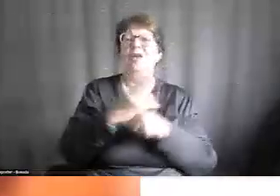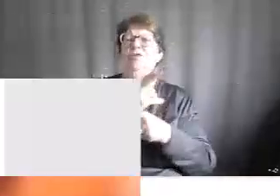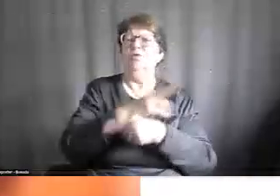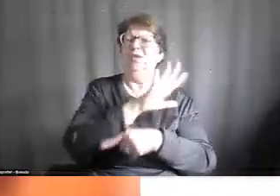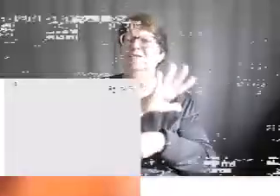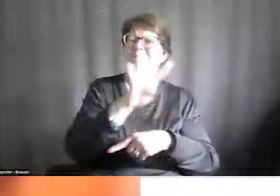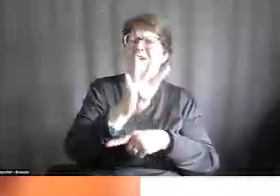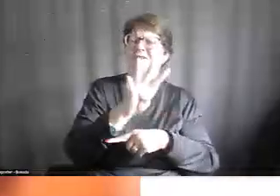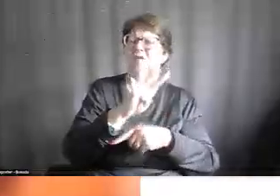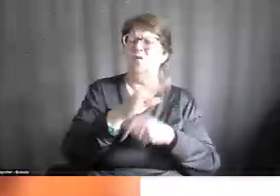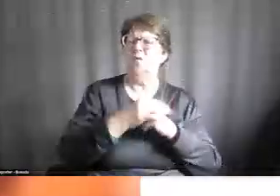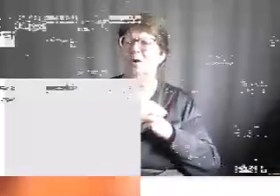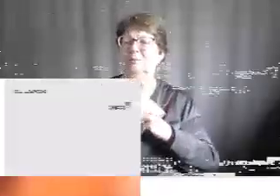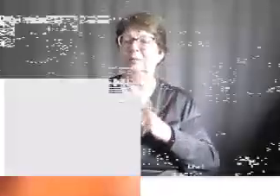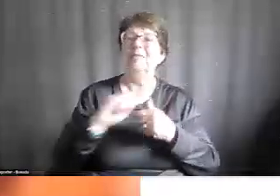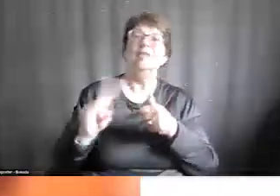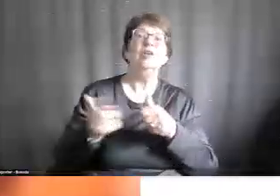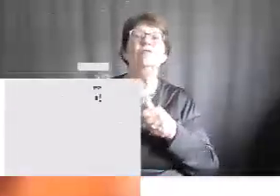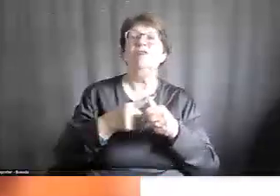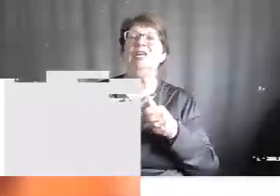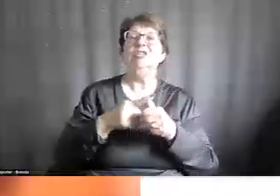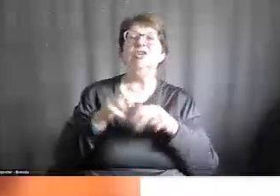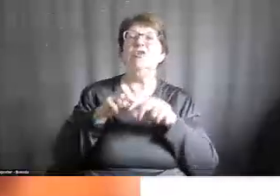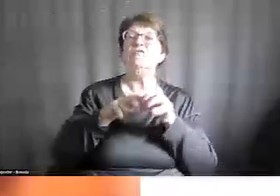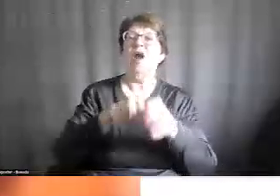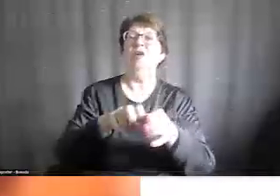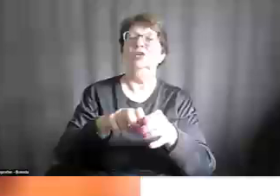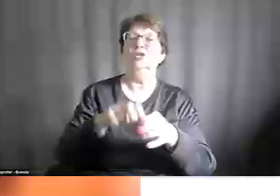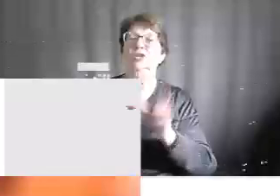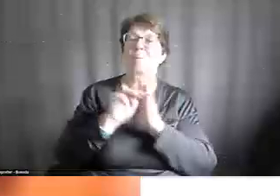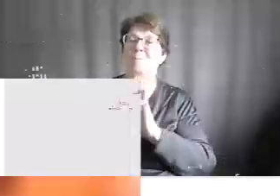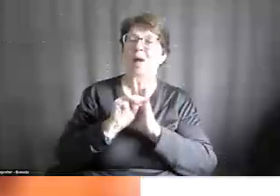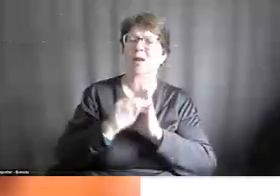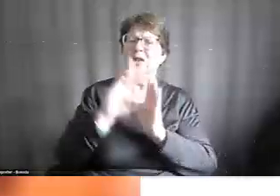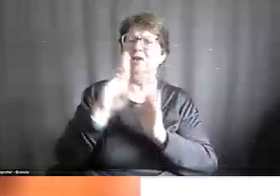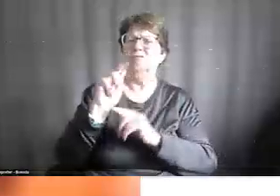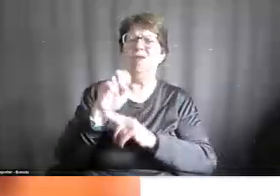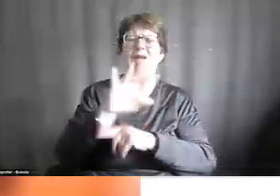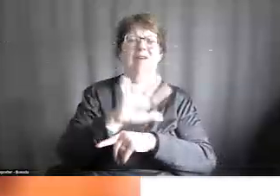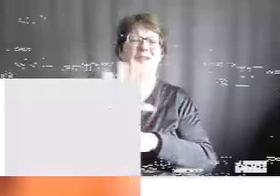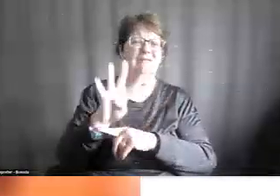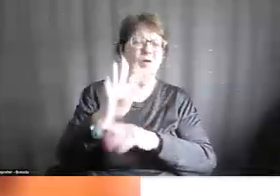Boardroom: In the original ridership modeling, Route 554 was oriented to Mercer Island.